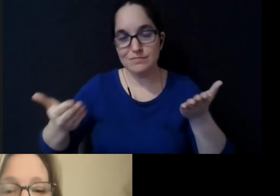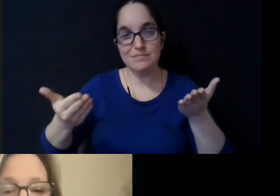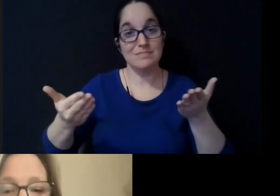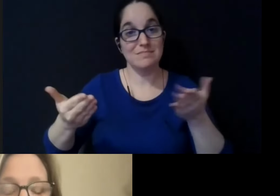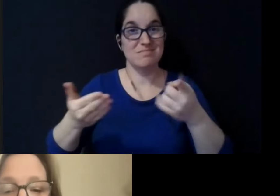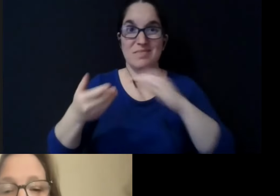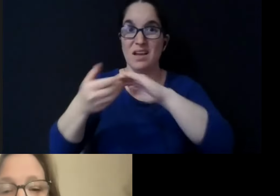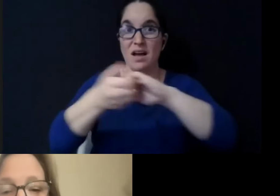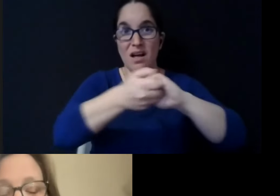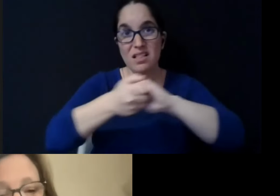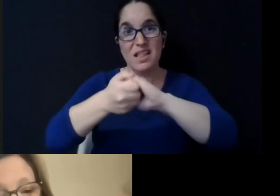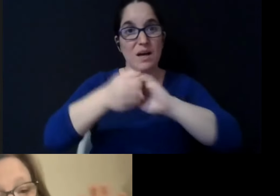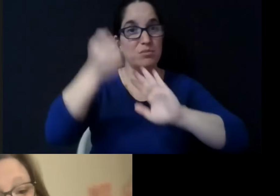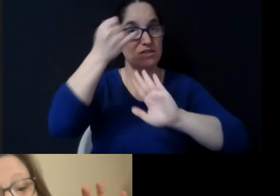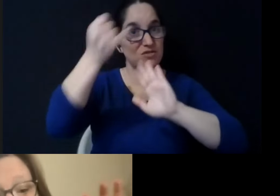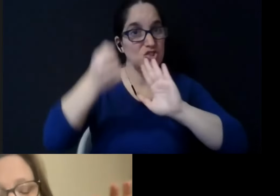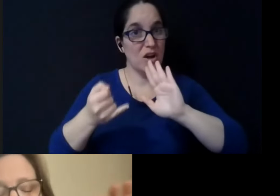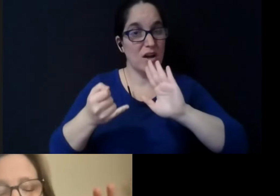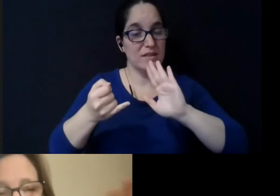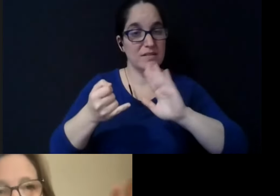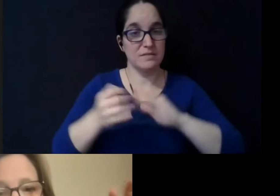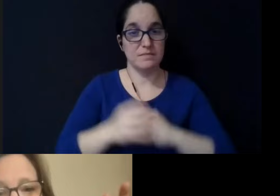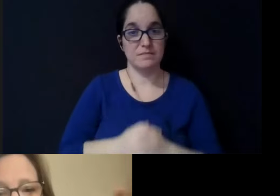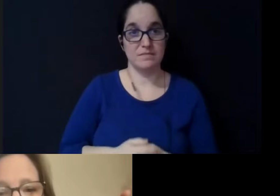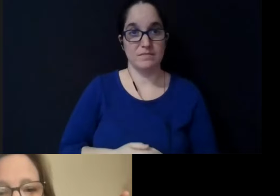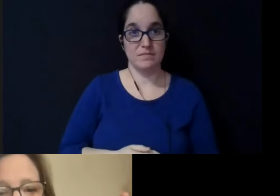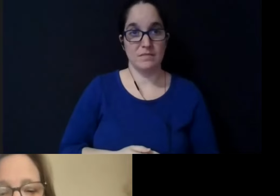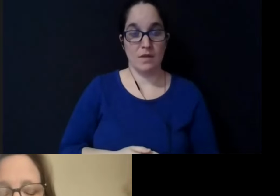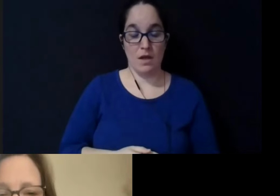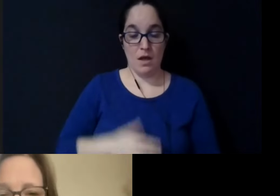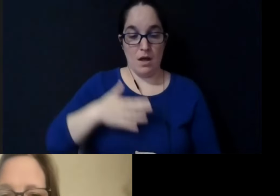drawings where you are not seeing what other people are writing on the page, you're just